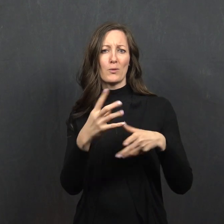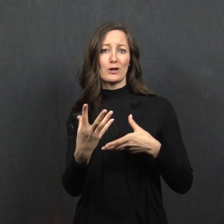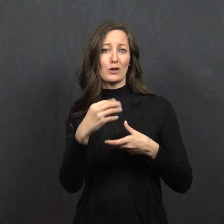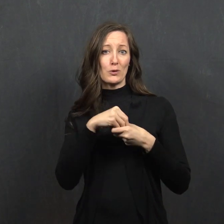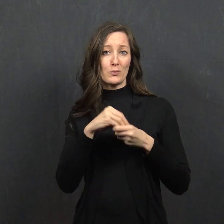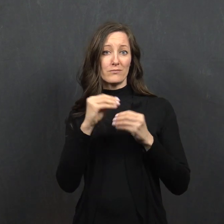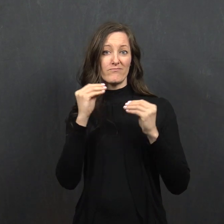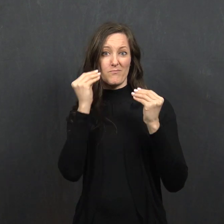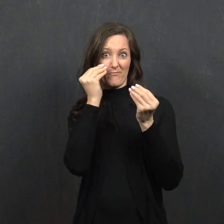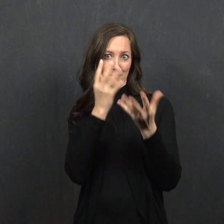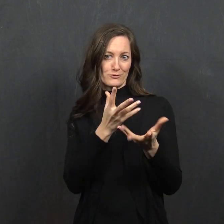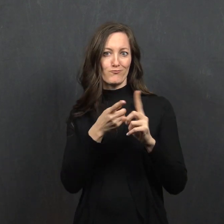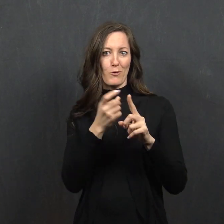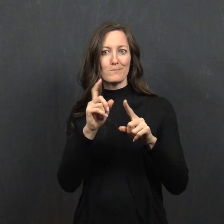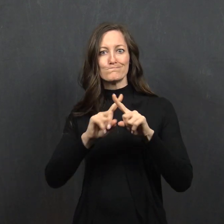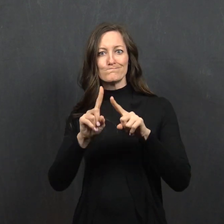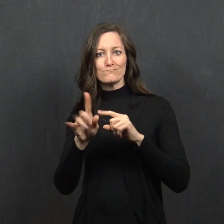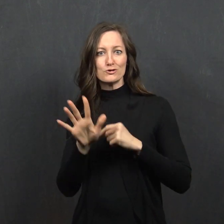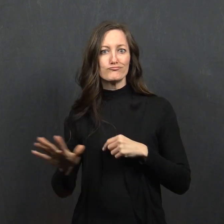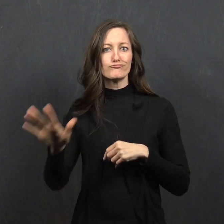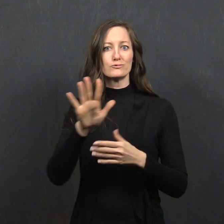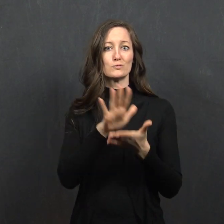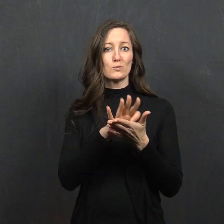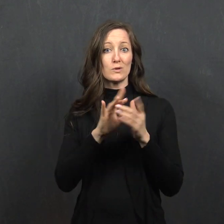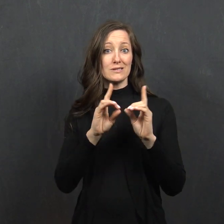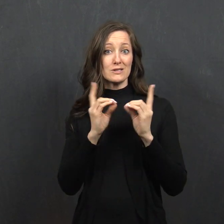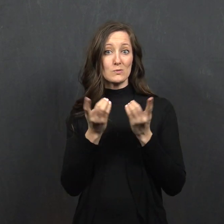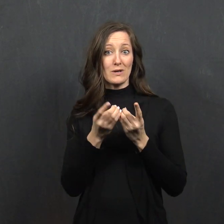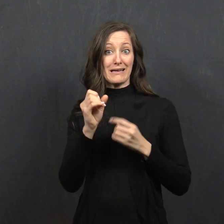The report includes information from school districts about